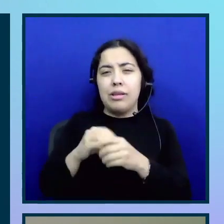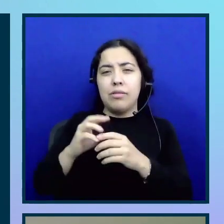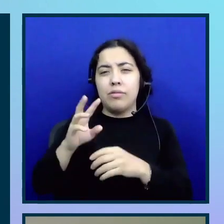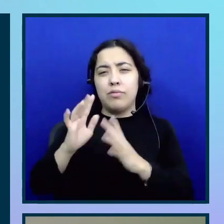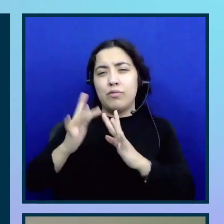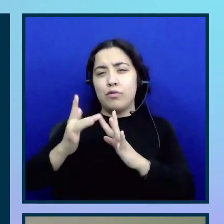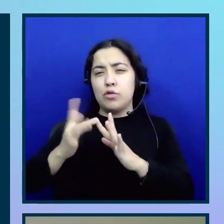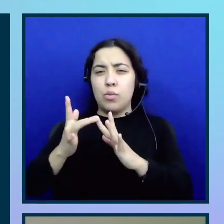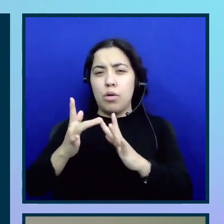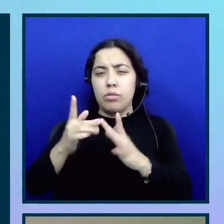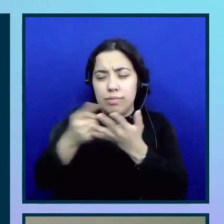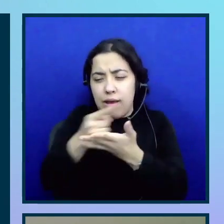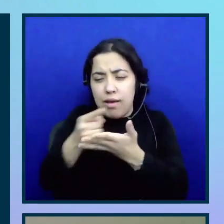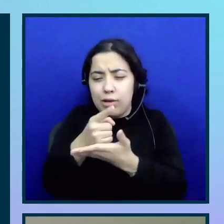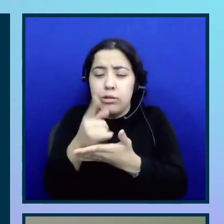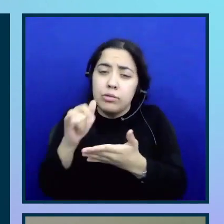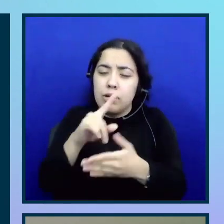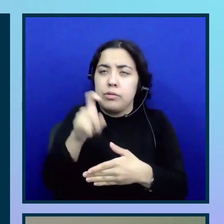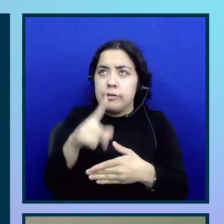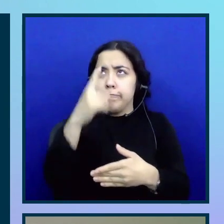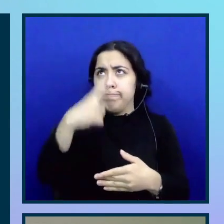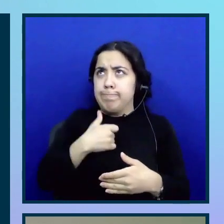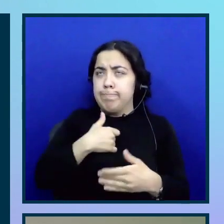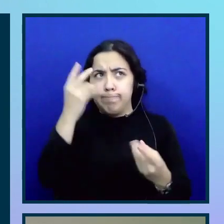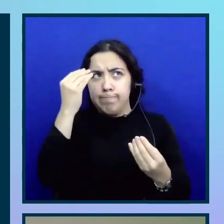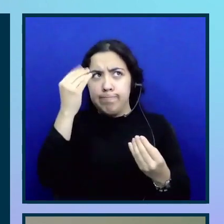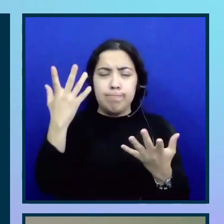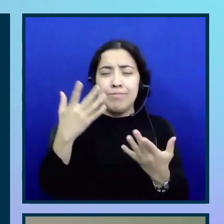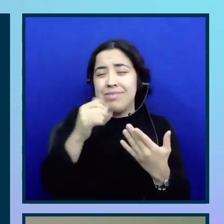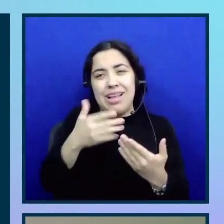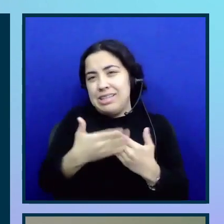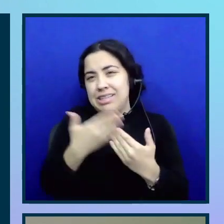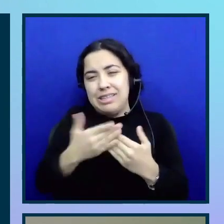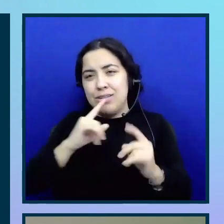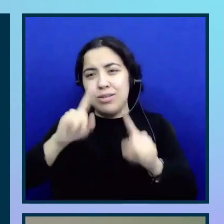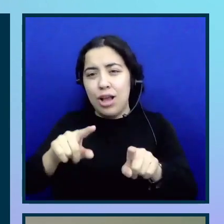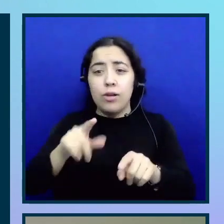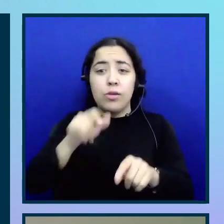So that is an open question on that does not have an easy answer and you will not find a lot of guidance out there